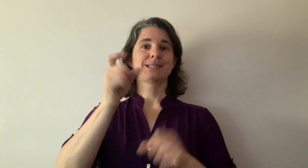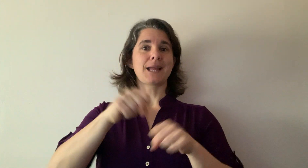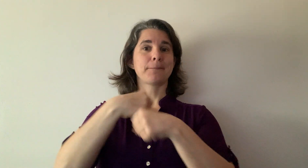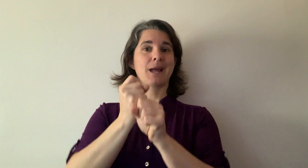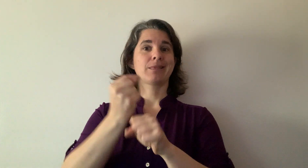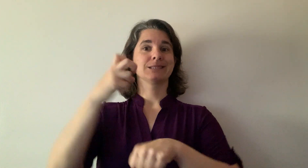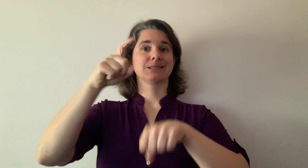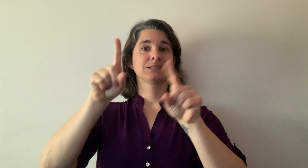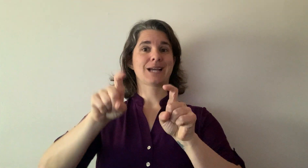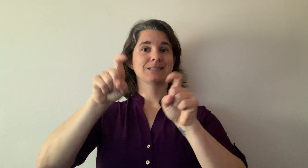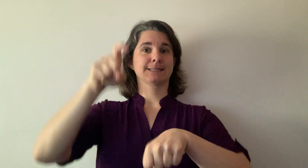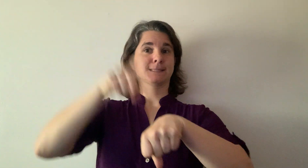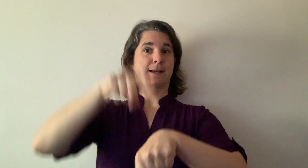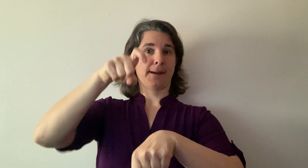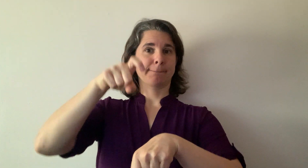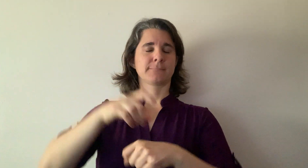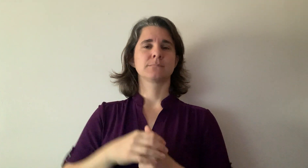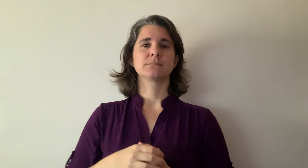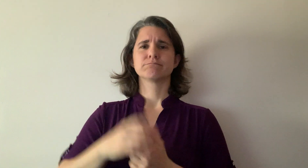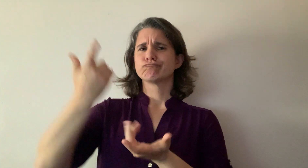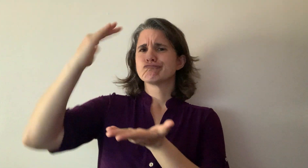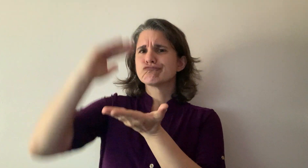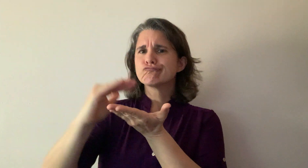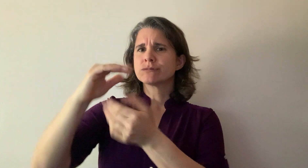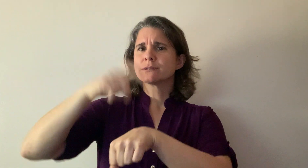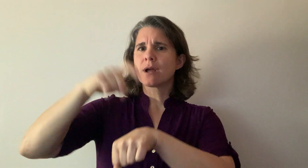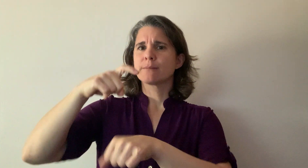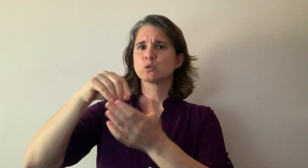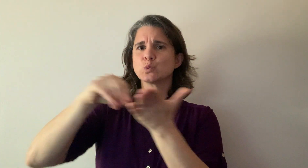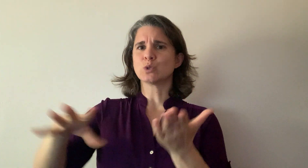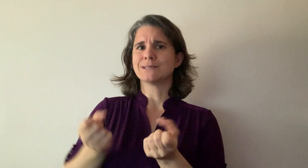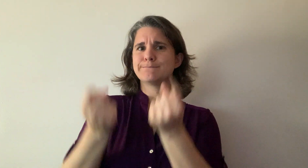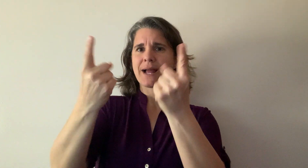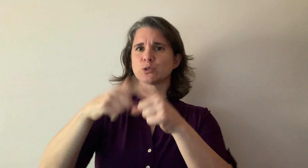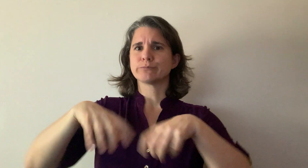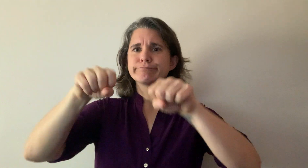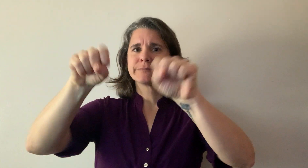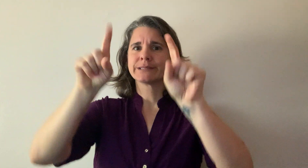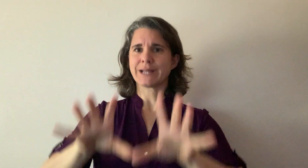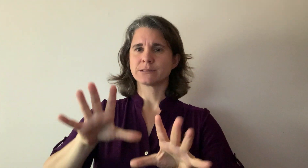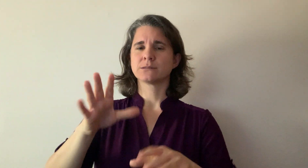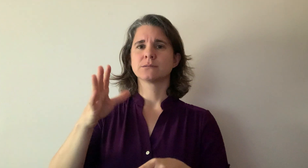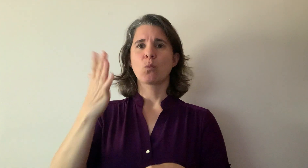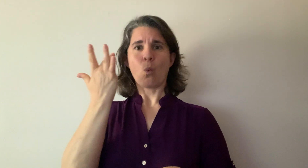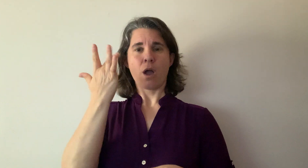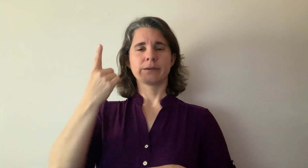Make the tests timed, reduce the amount of time students have to take the test so only